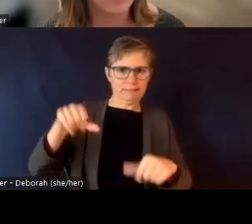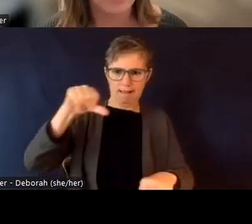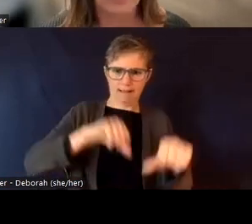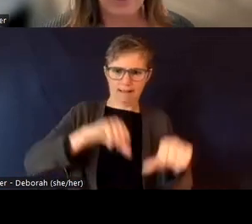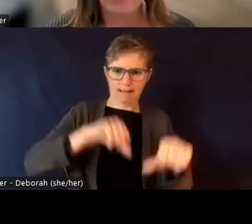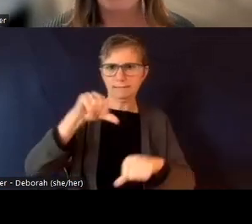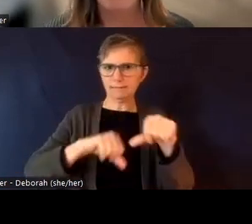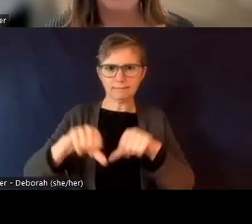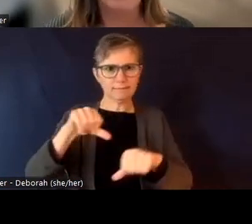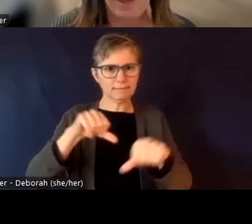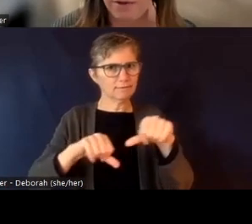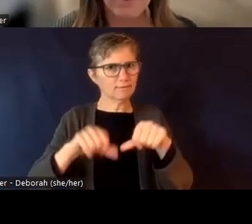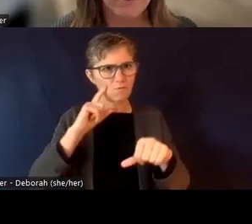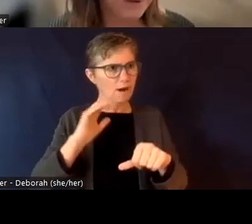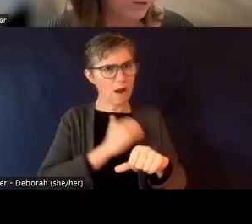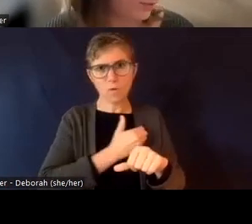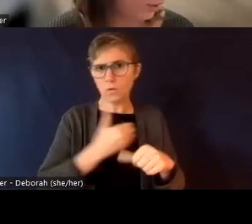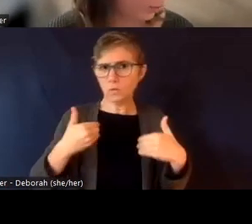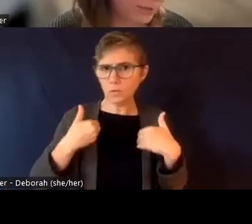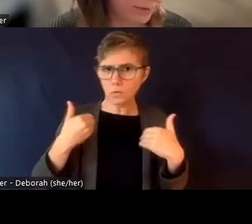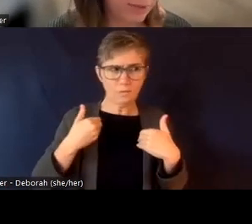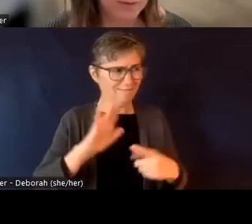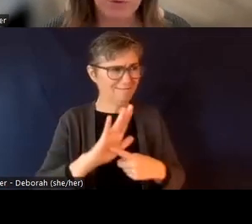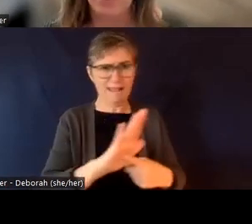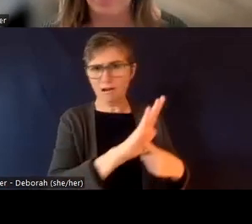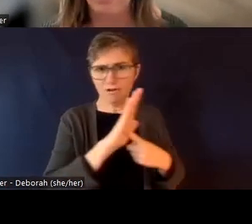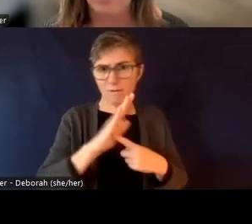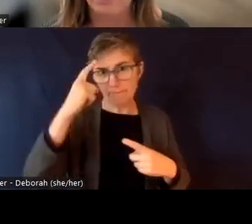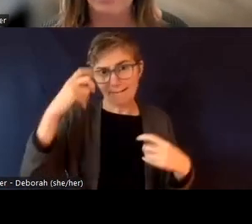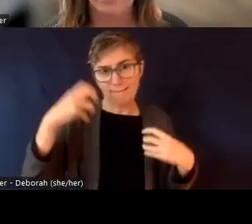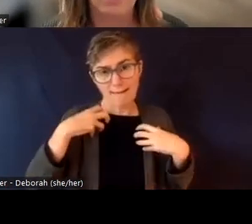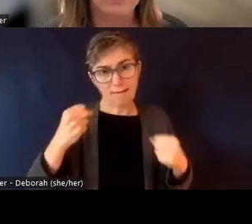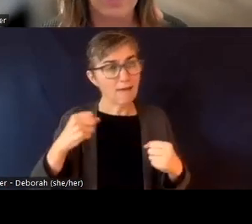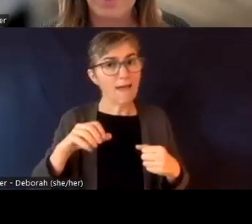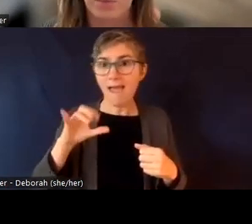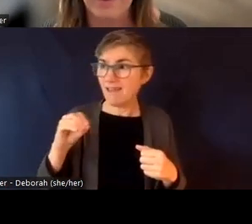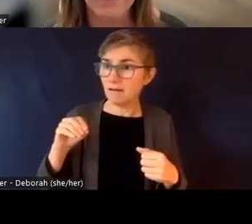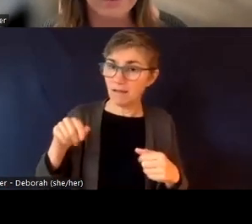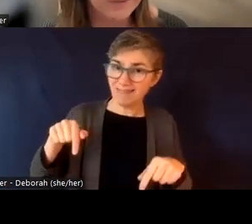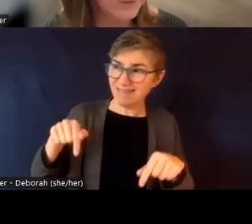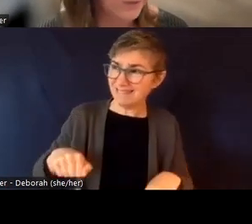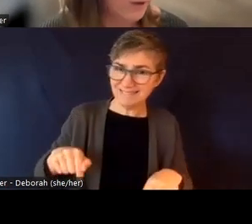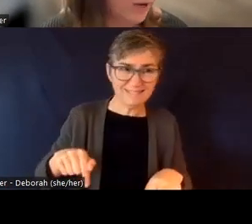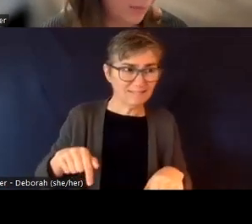our youths' mental health and the crisis that I'm sure everyone on this call is very much aware of.